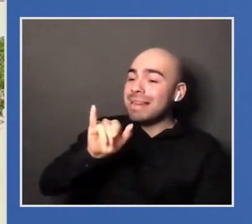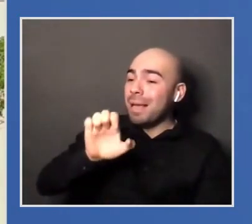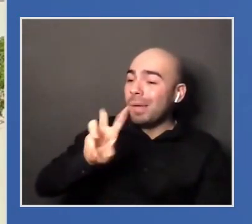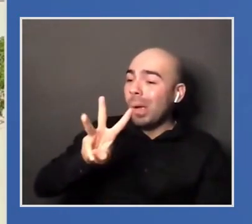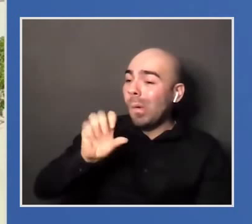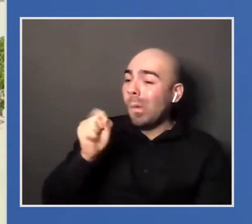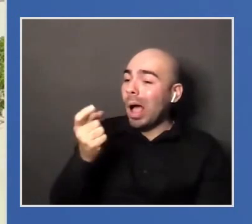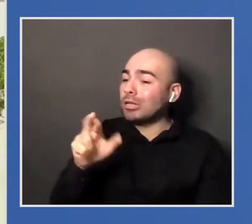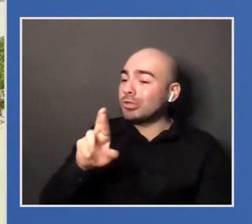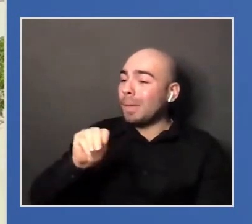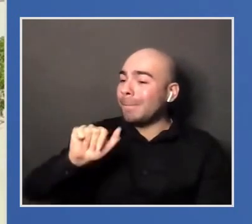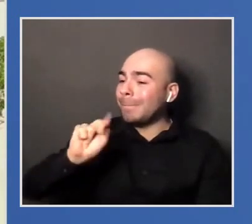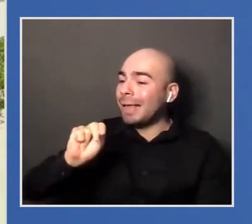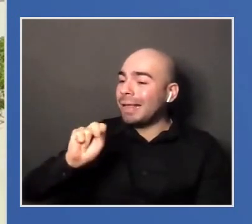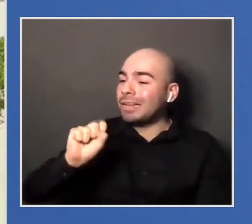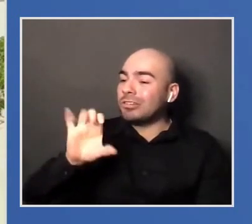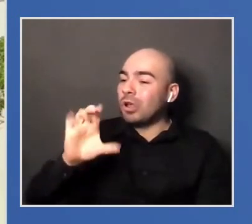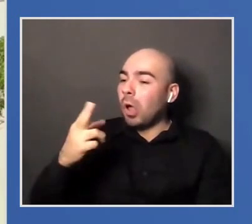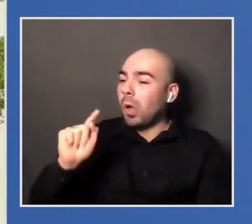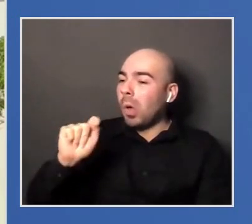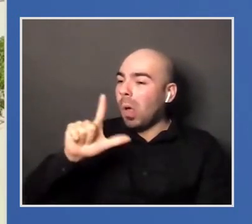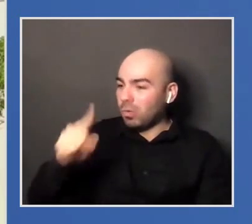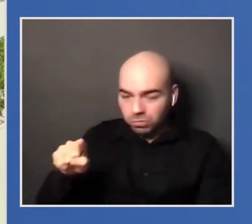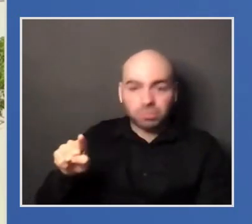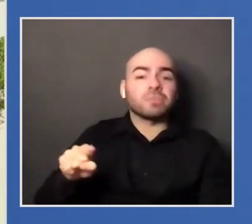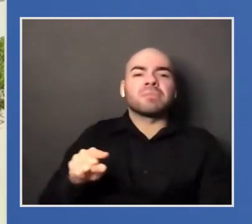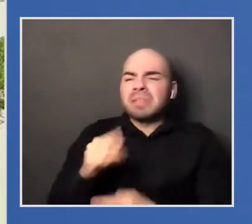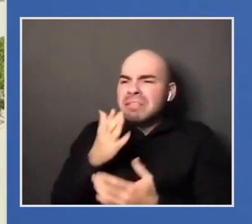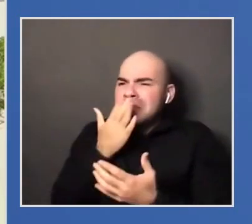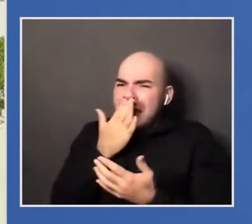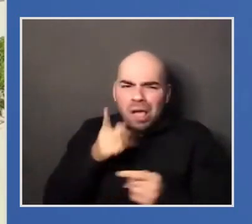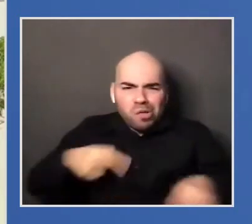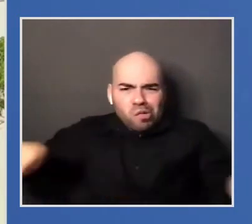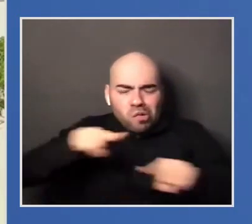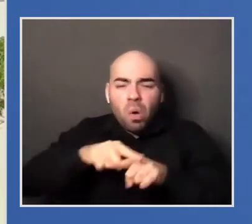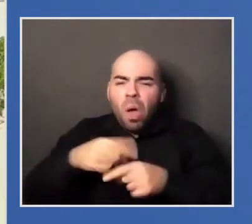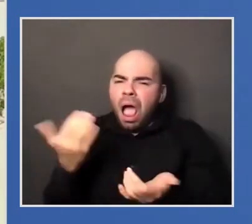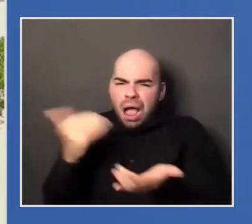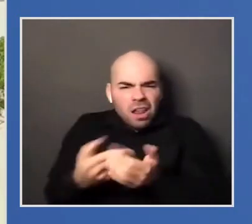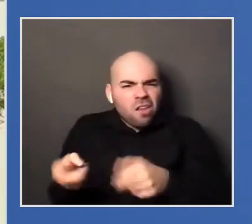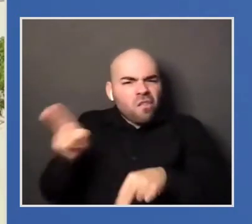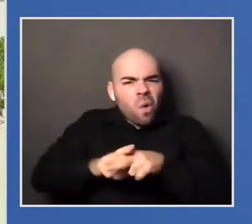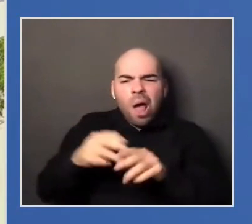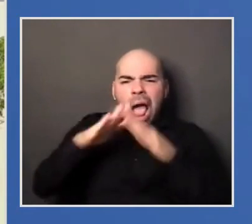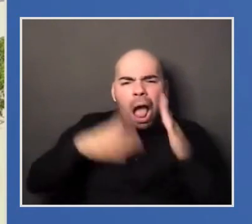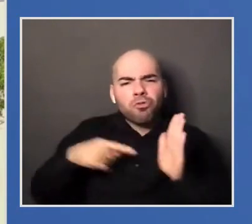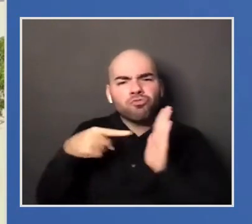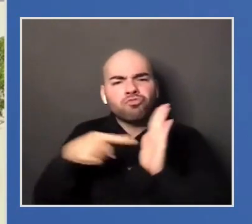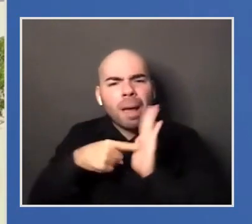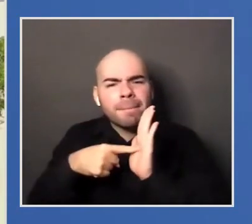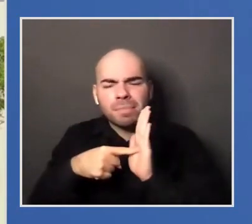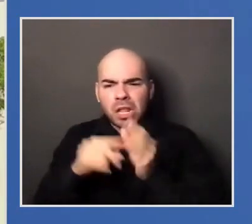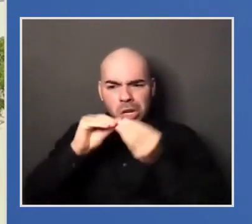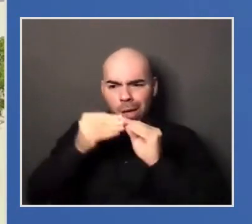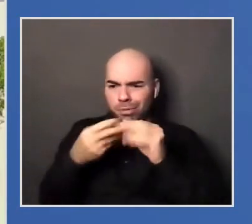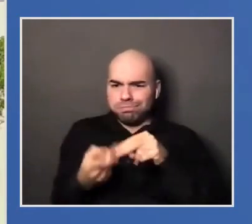OR RIGHT. IT IS UNCONSCIONABLE. THE TRUMP ADMINISTRATION SAYS